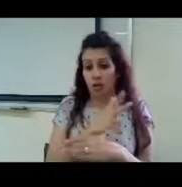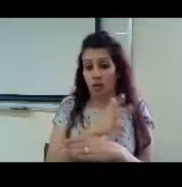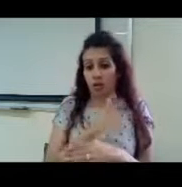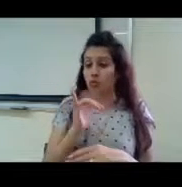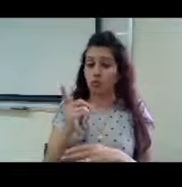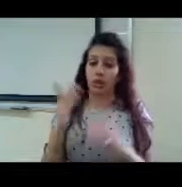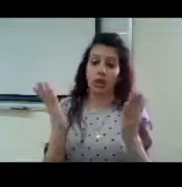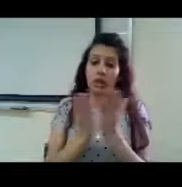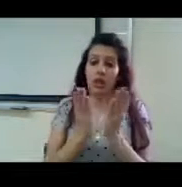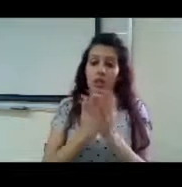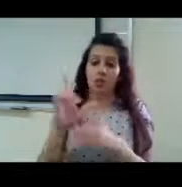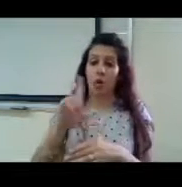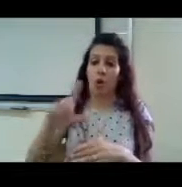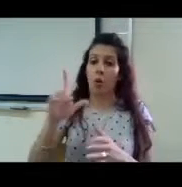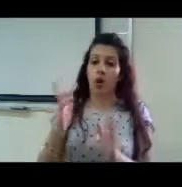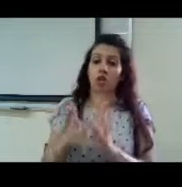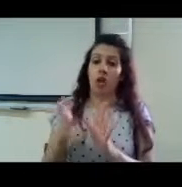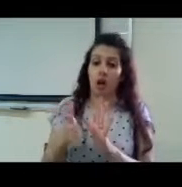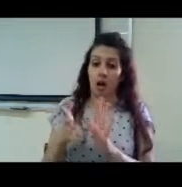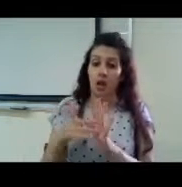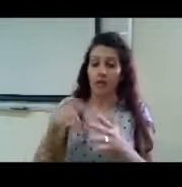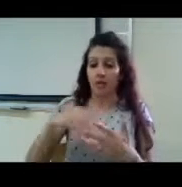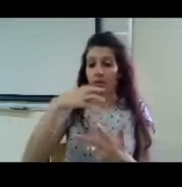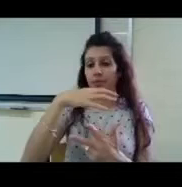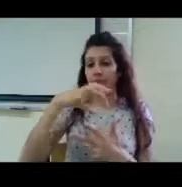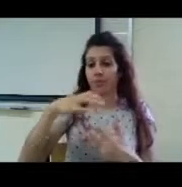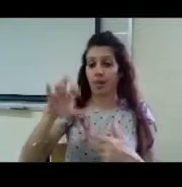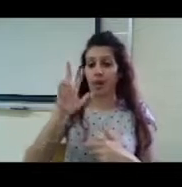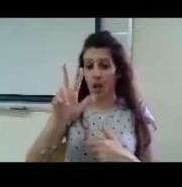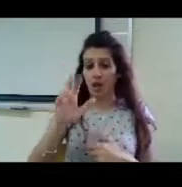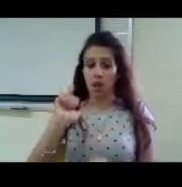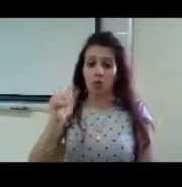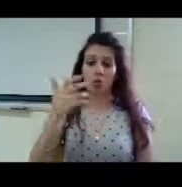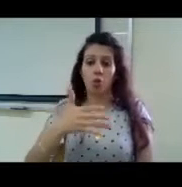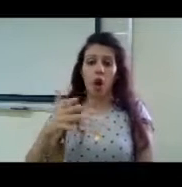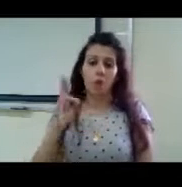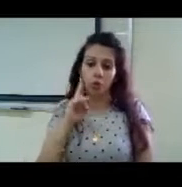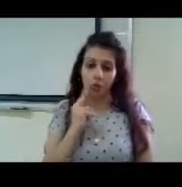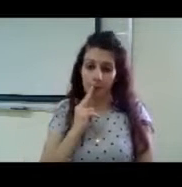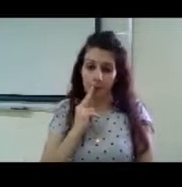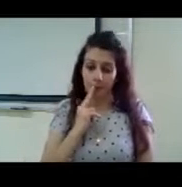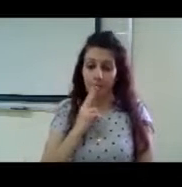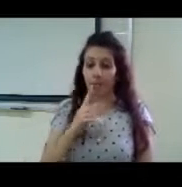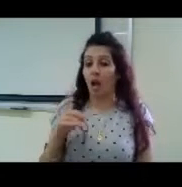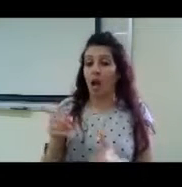and a sheriff Moroccan the Taliban assume a Willmar helicanus morality a